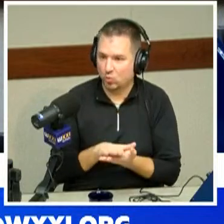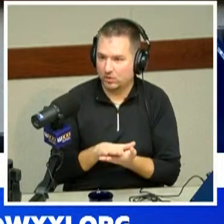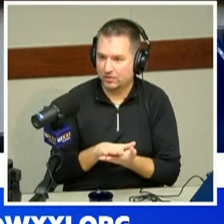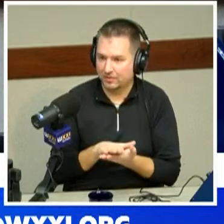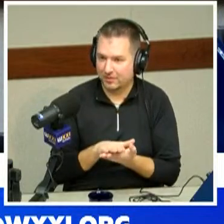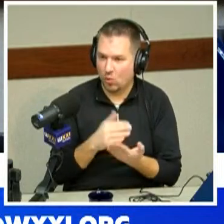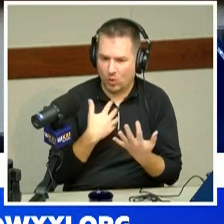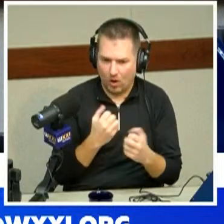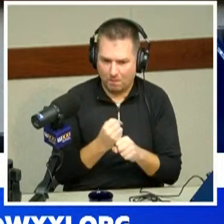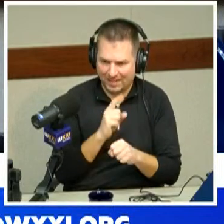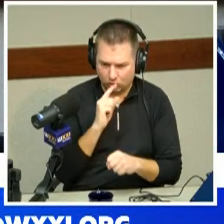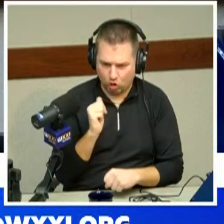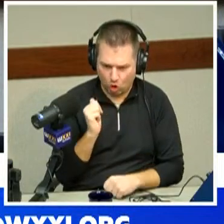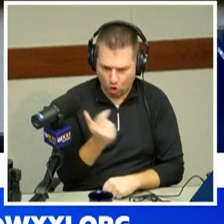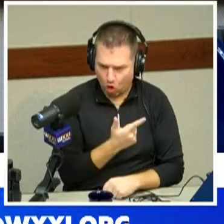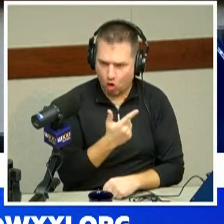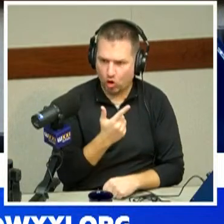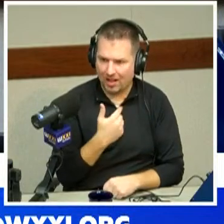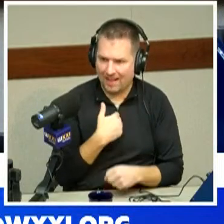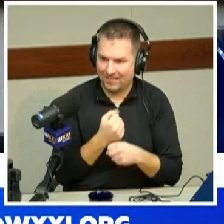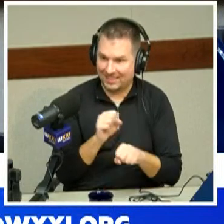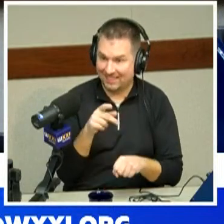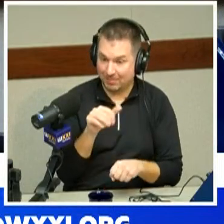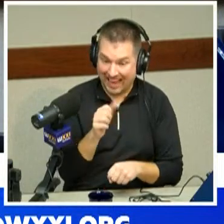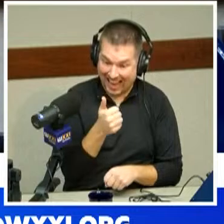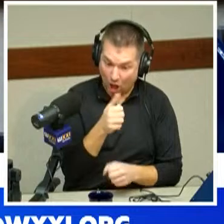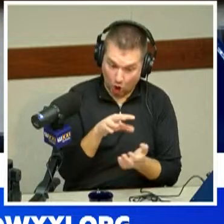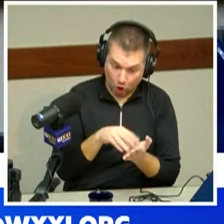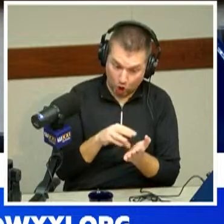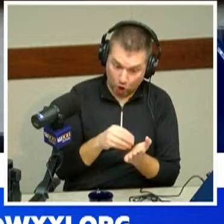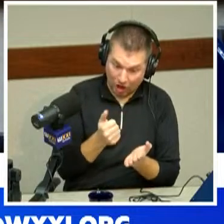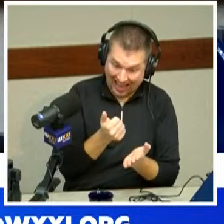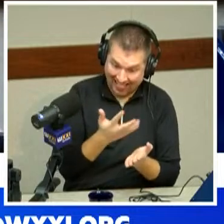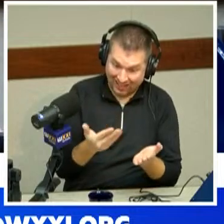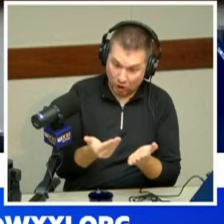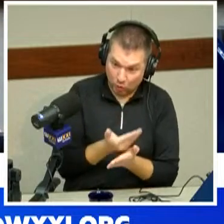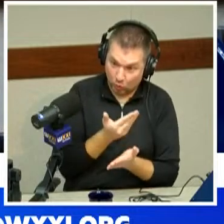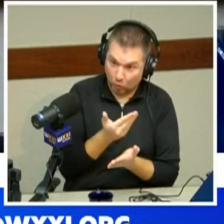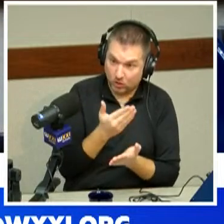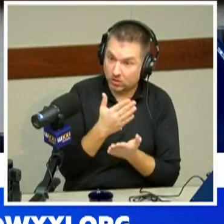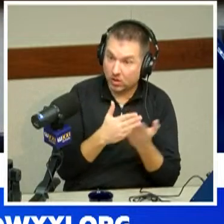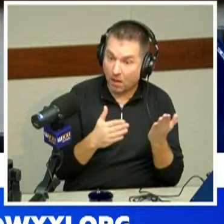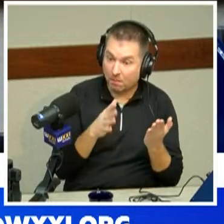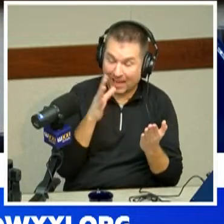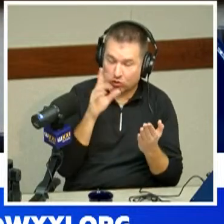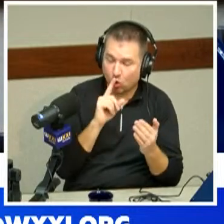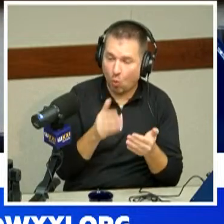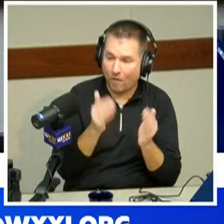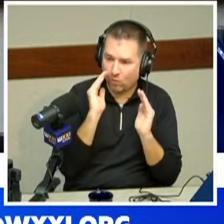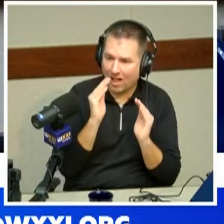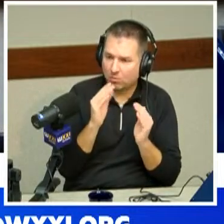ease and learning and learning anything new at any time in life can be very overwhelming um it's much